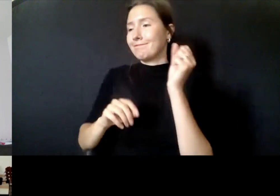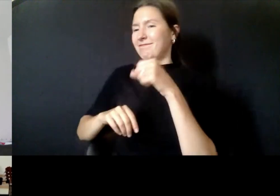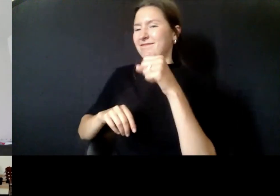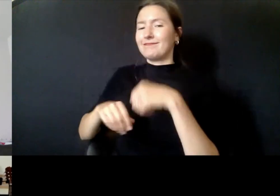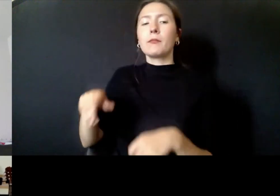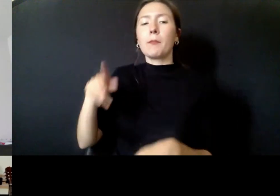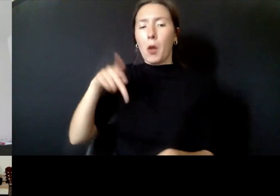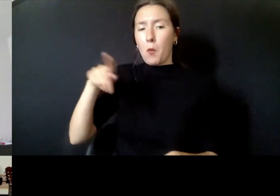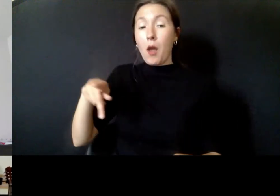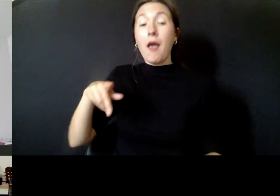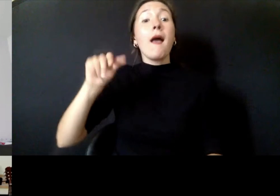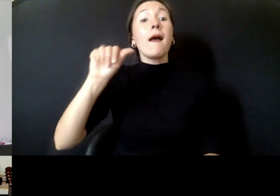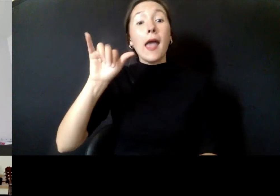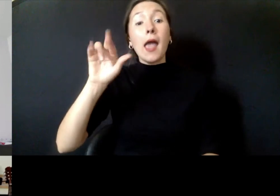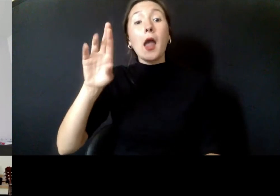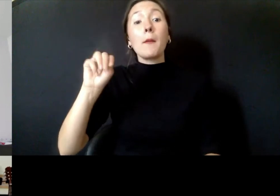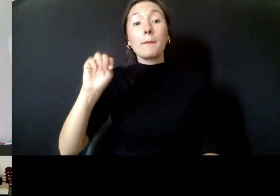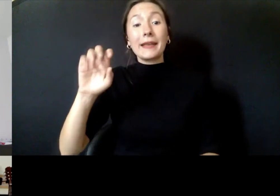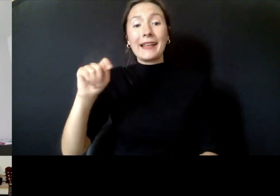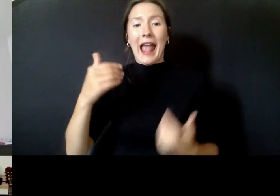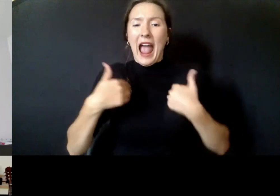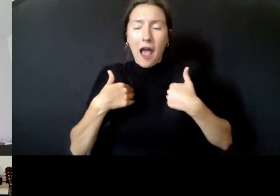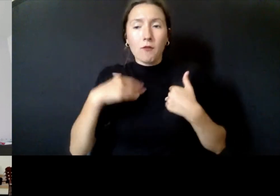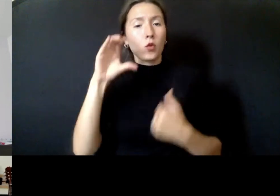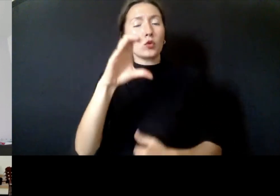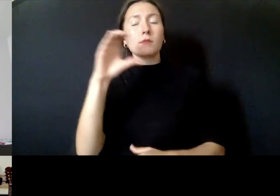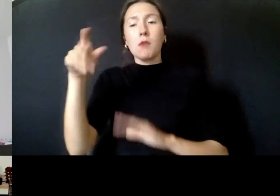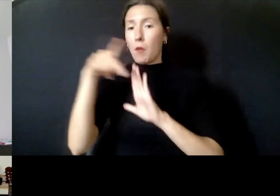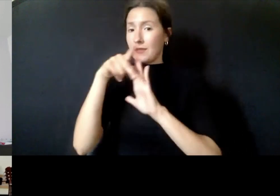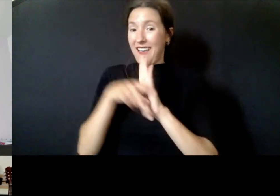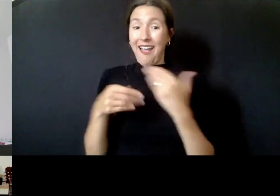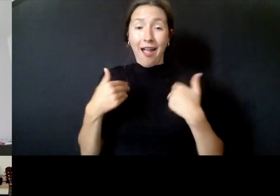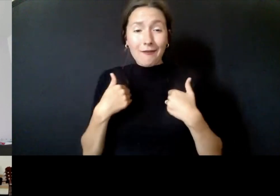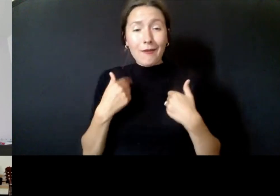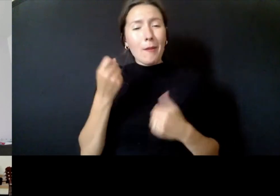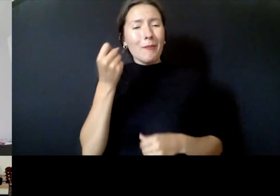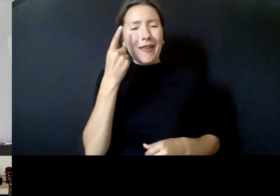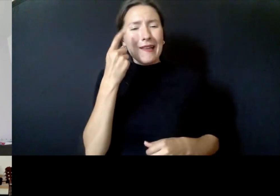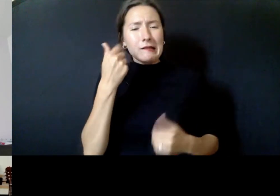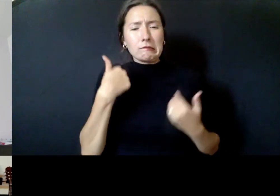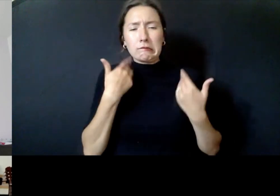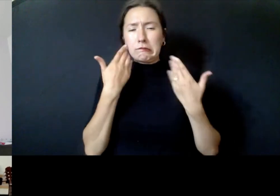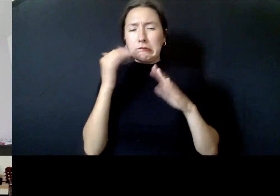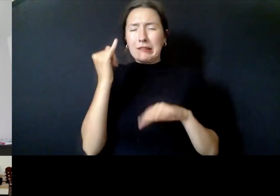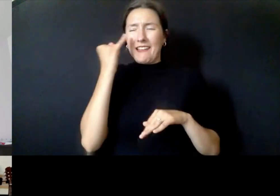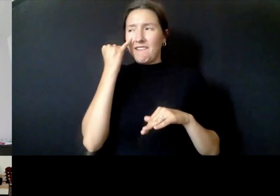um but i'm not sure if it's live closed captioning or if it's just for videos but powerpoint does